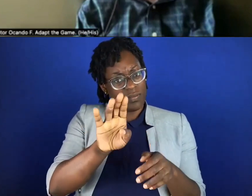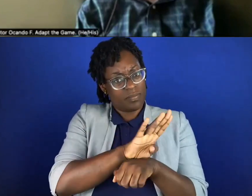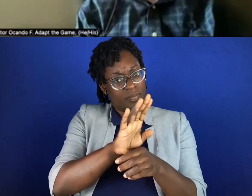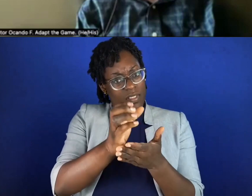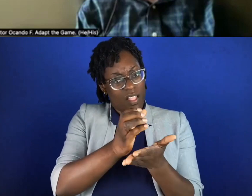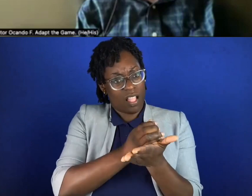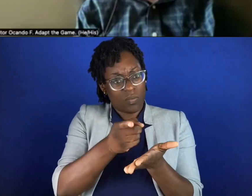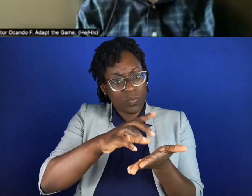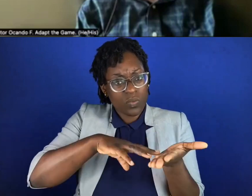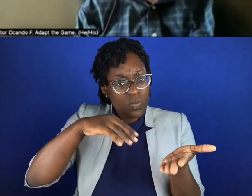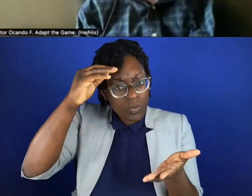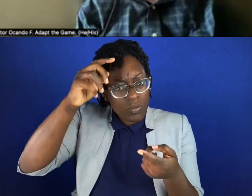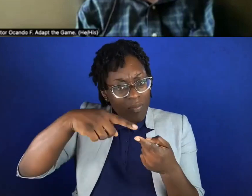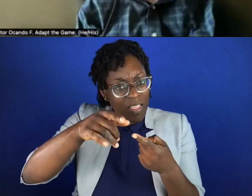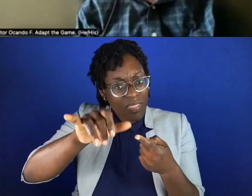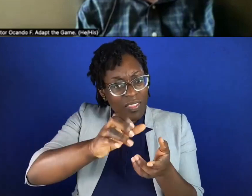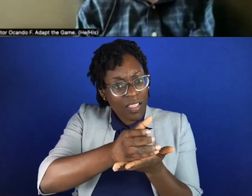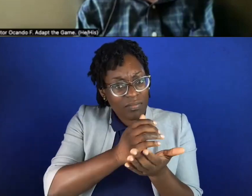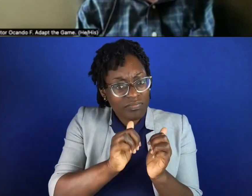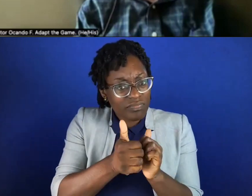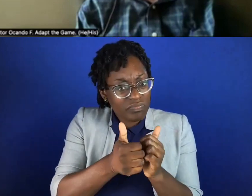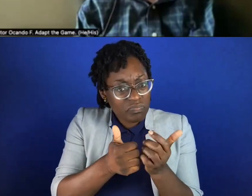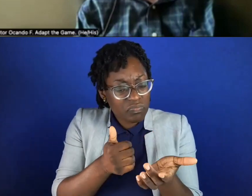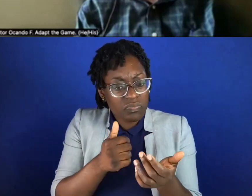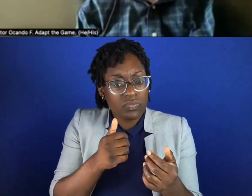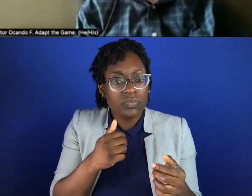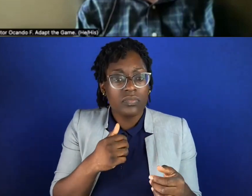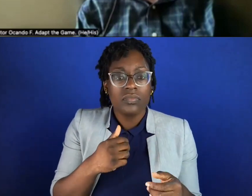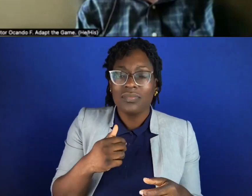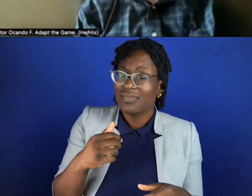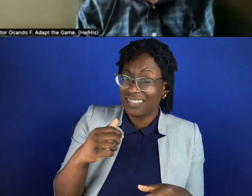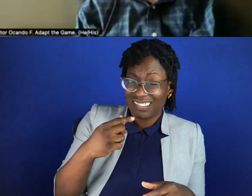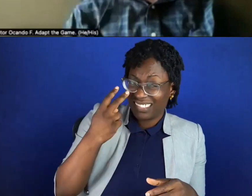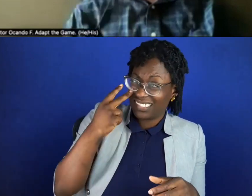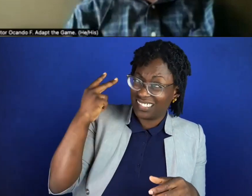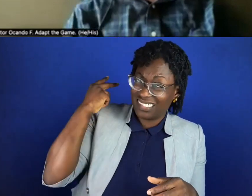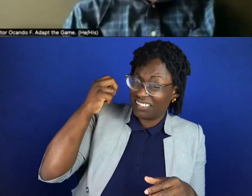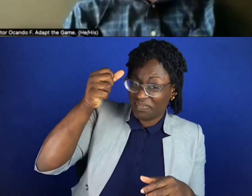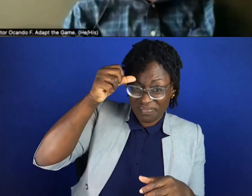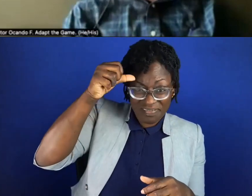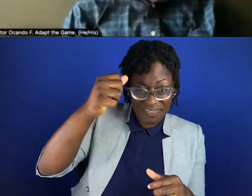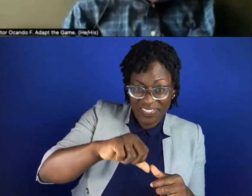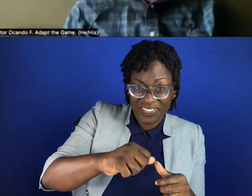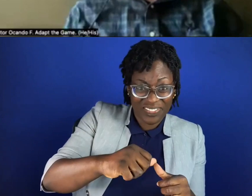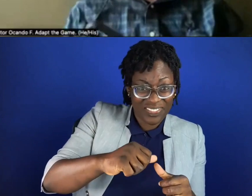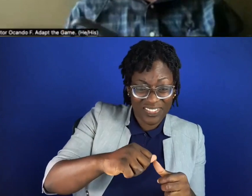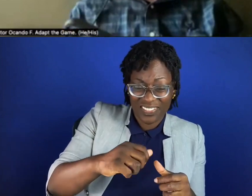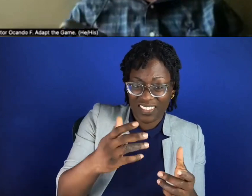class? I actually don’t recall.